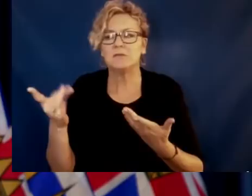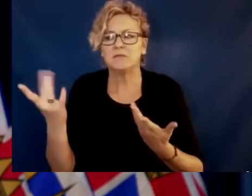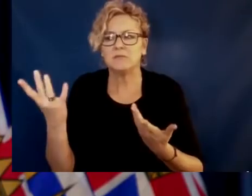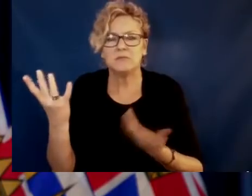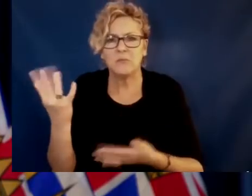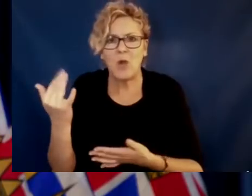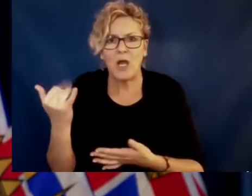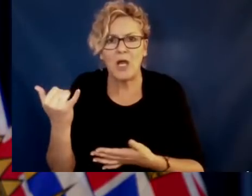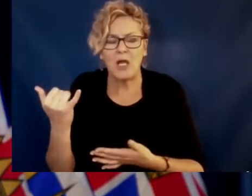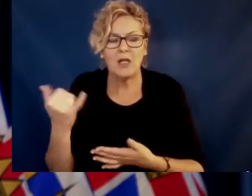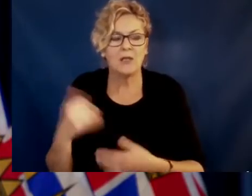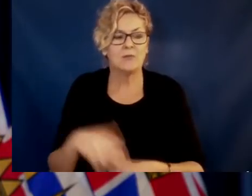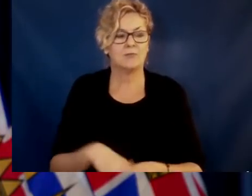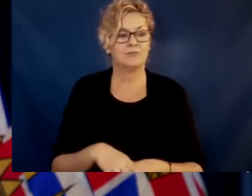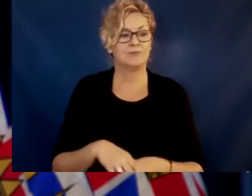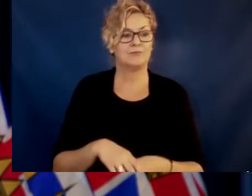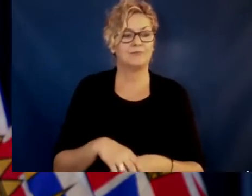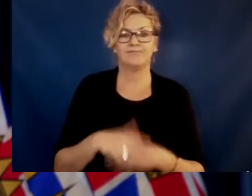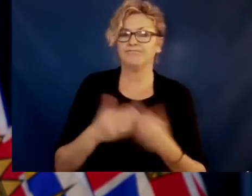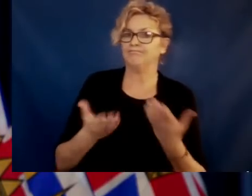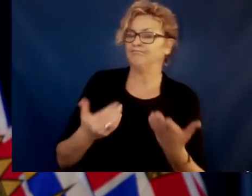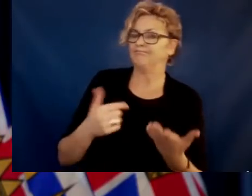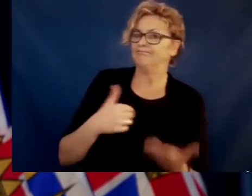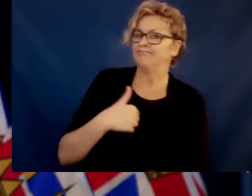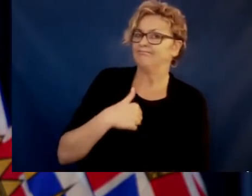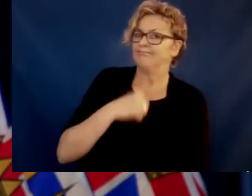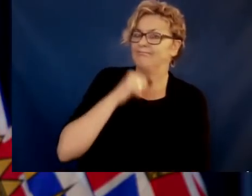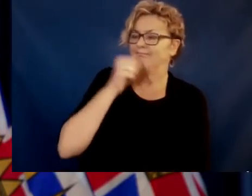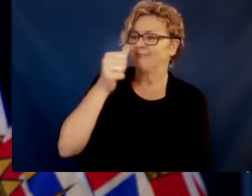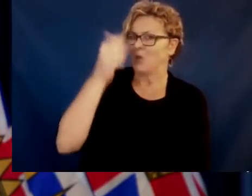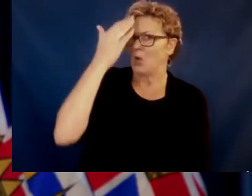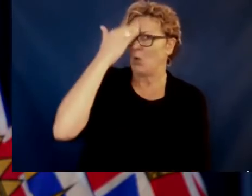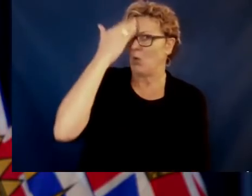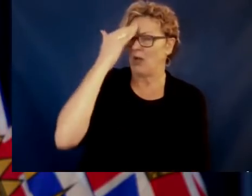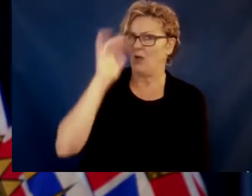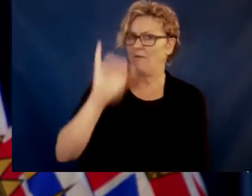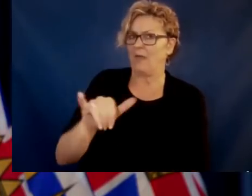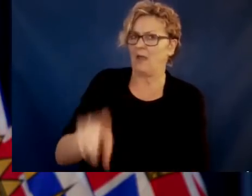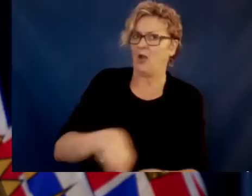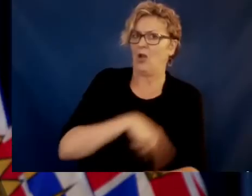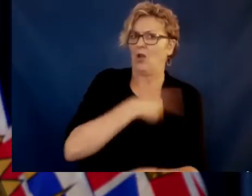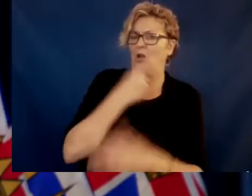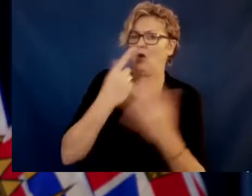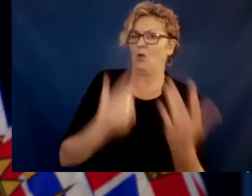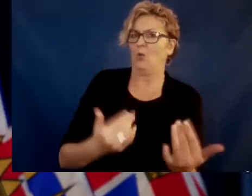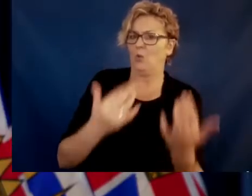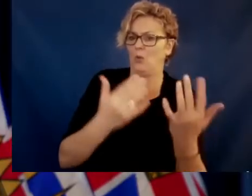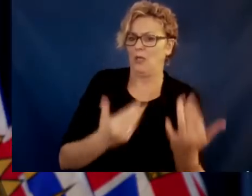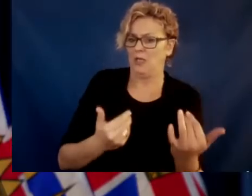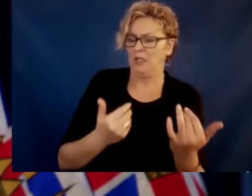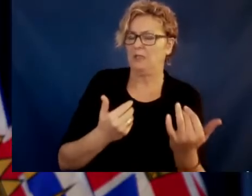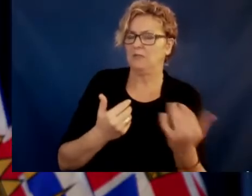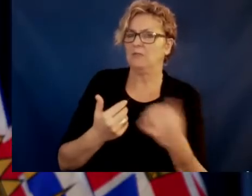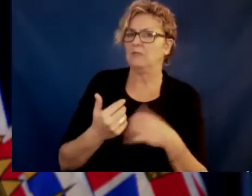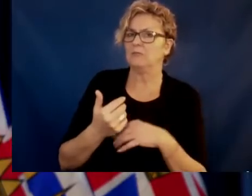WorkSafe BC, only municipal police forces in British Columbia are required to create COVID-19 safety